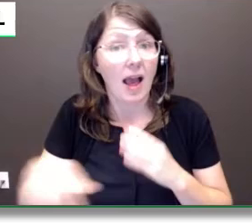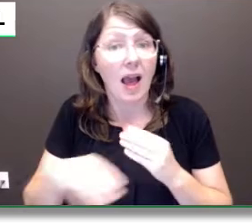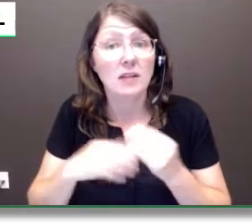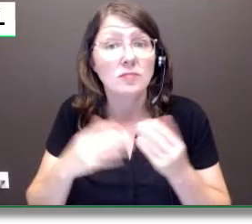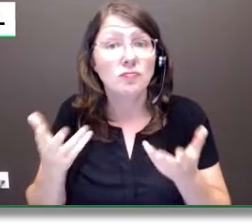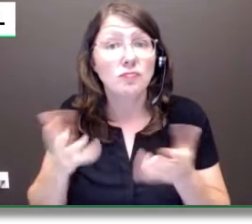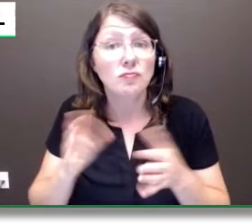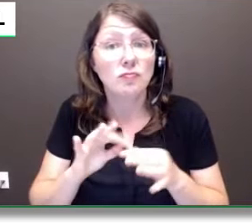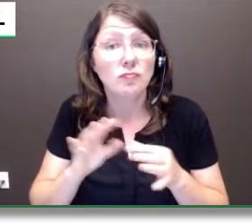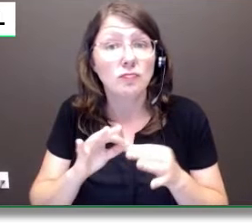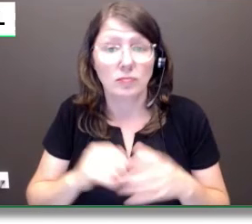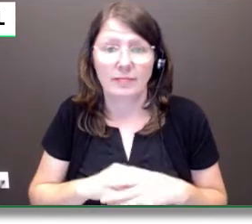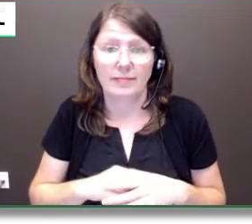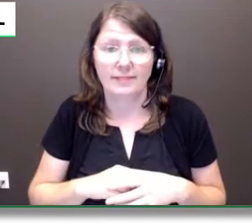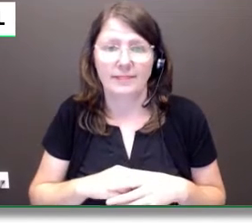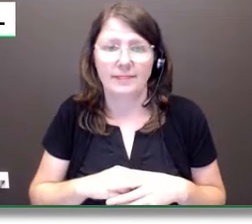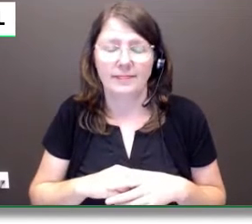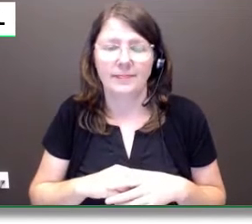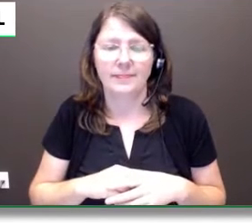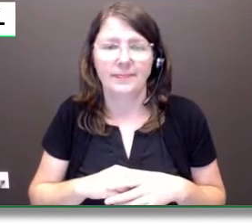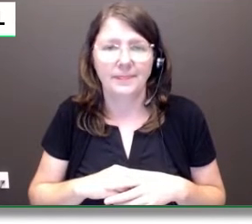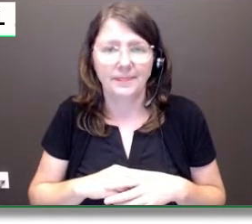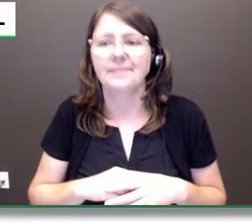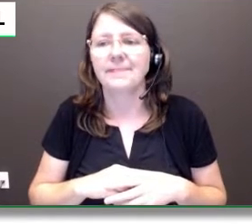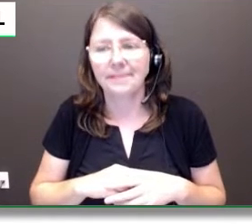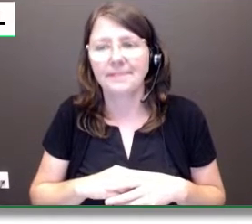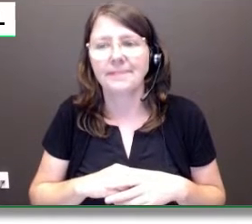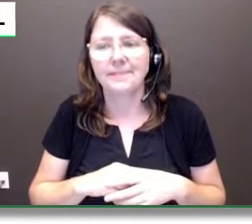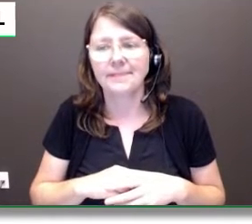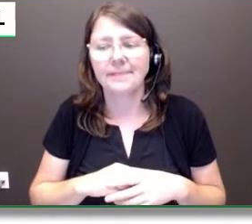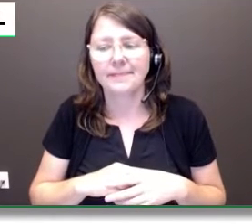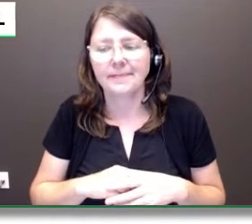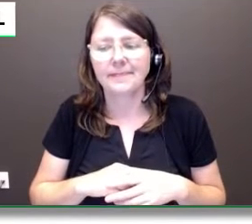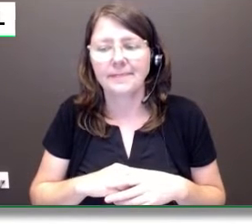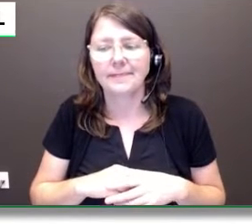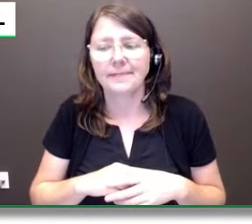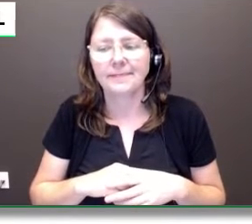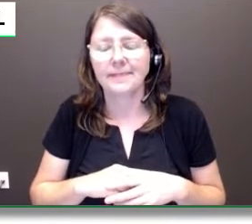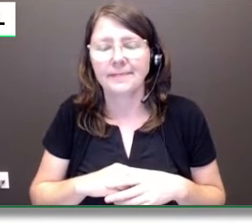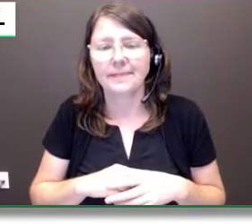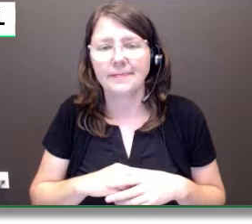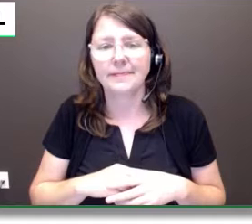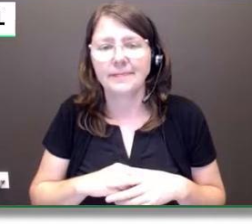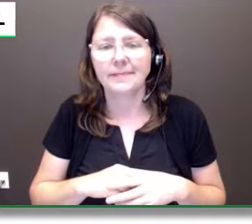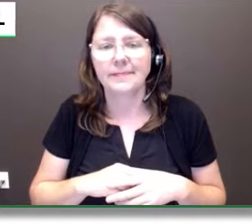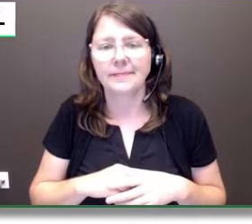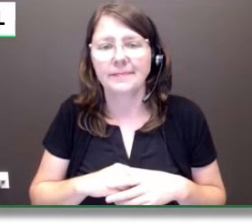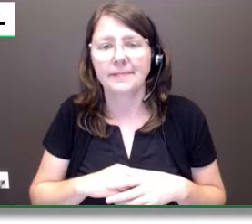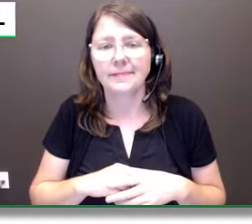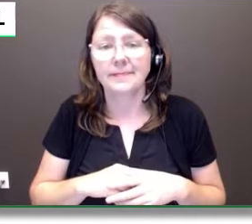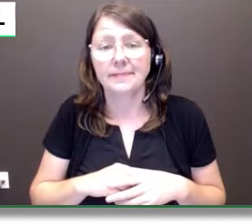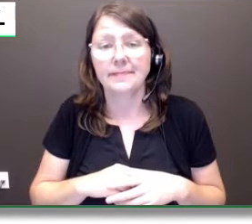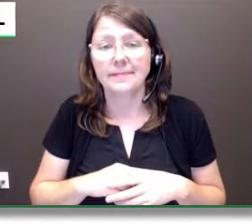It's really tough to put an accessibility lens on